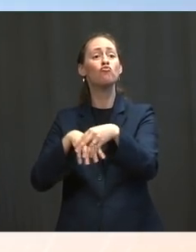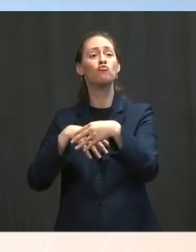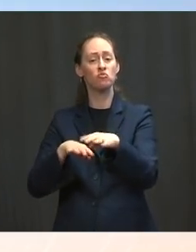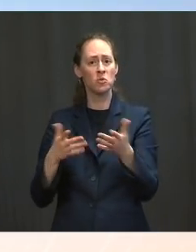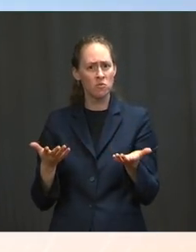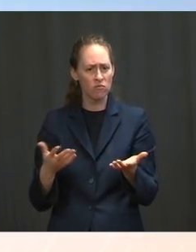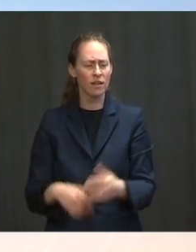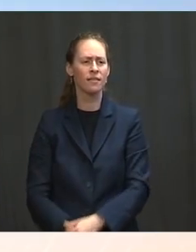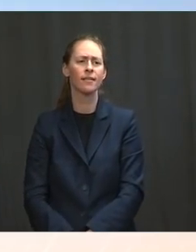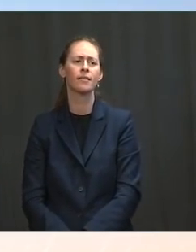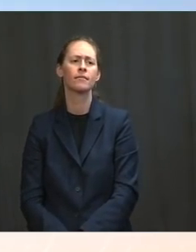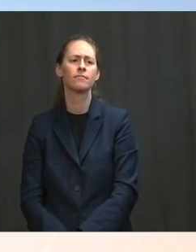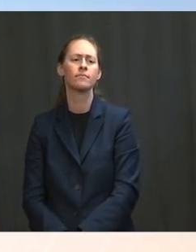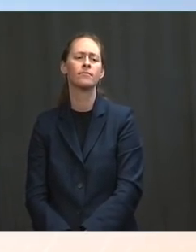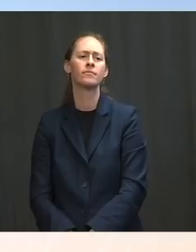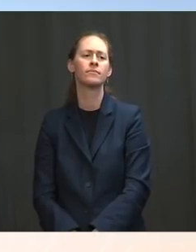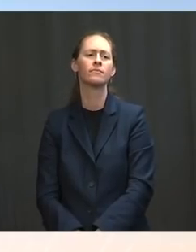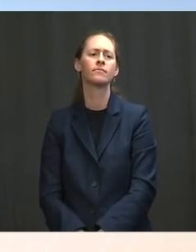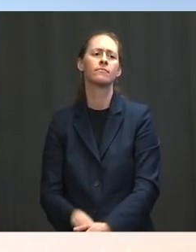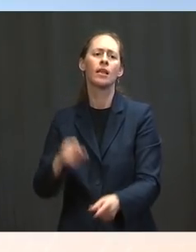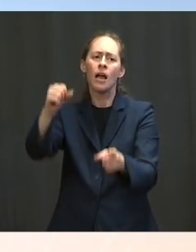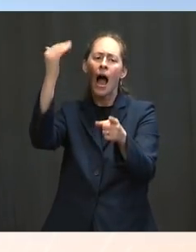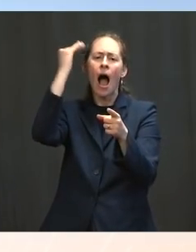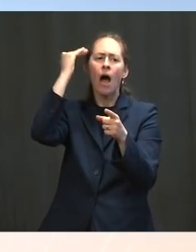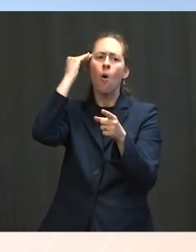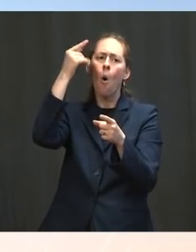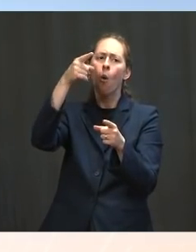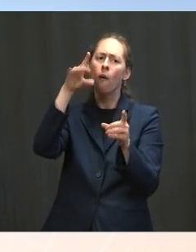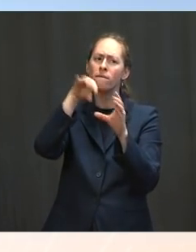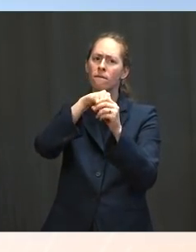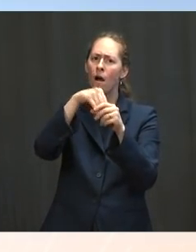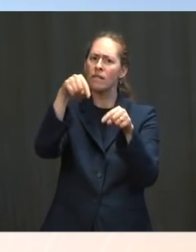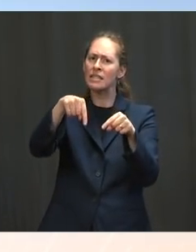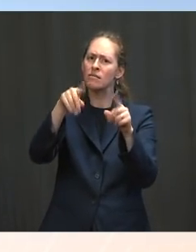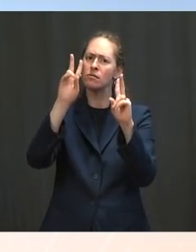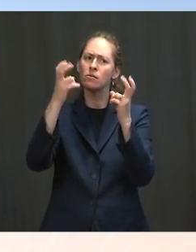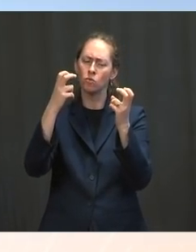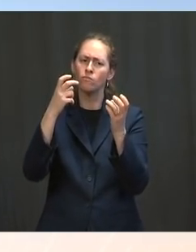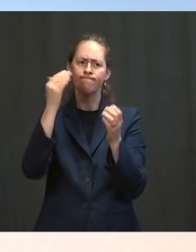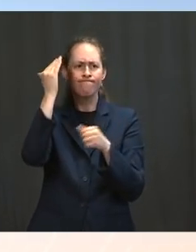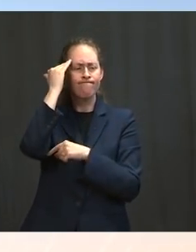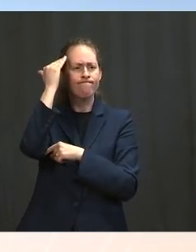as you know because you've covered it closely -- one of the President's key priorities -- one of the key pillars of his presidency --